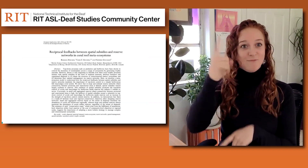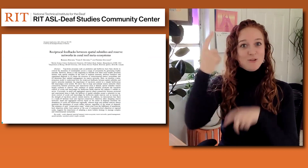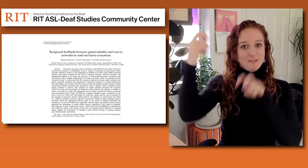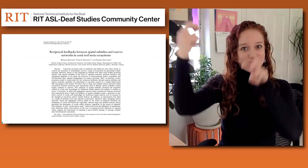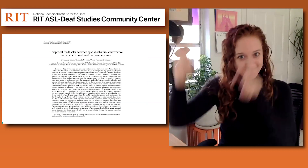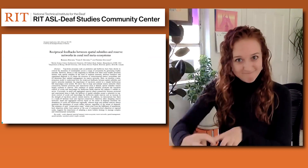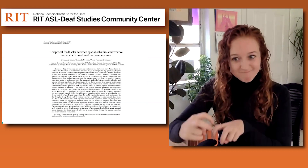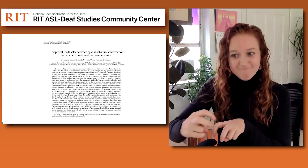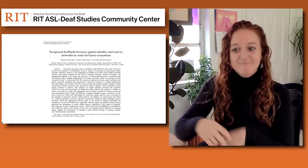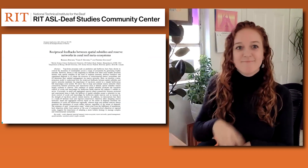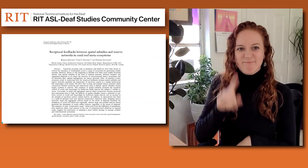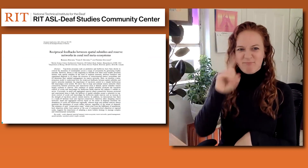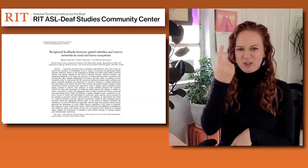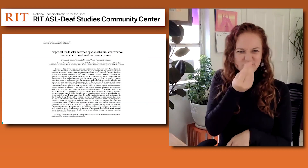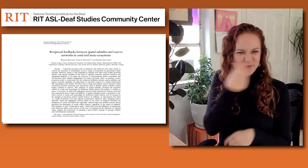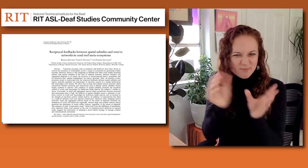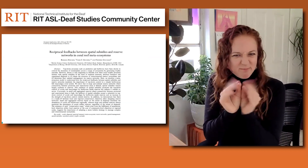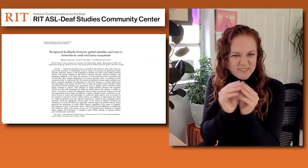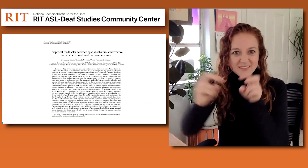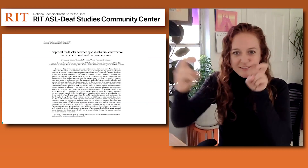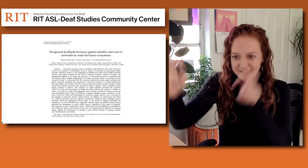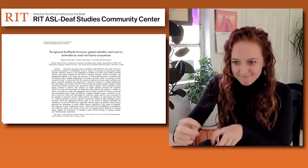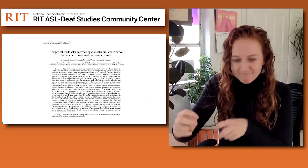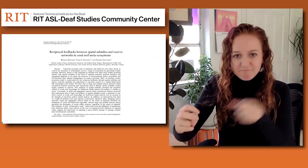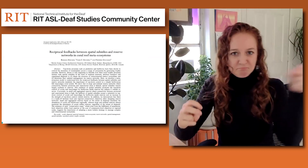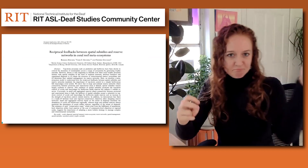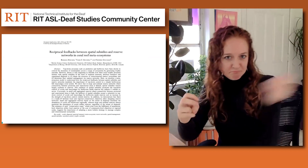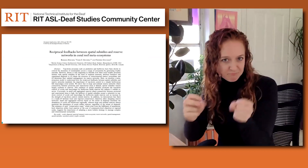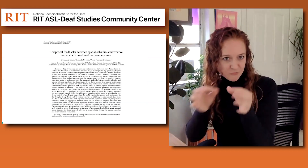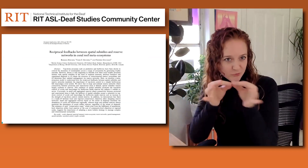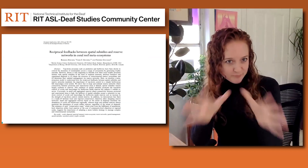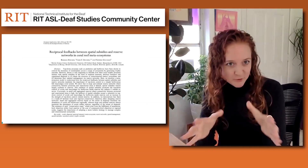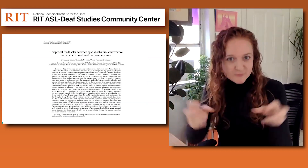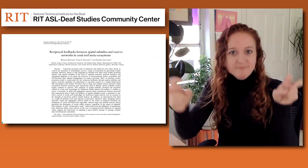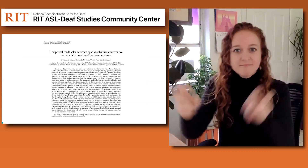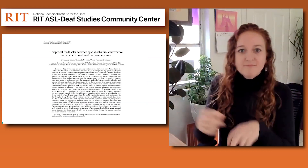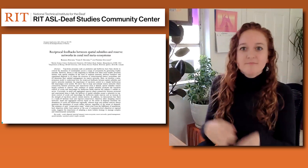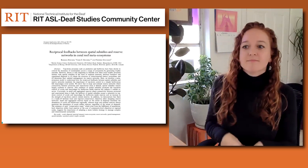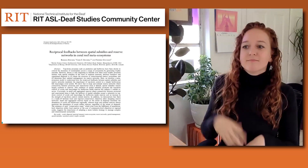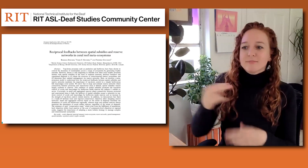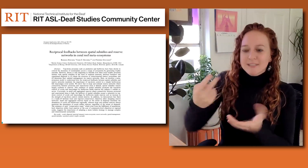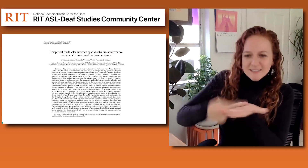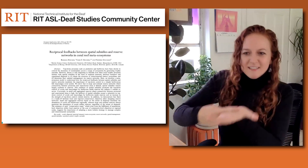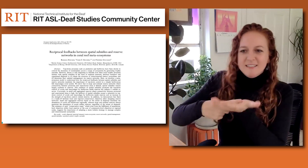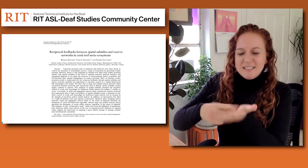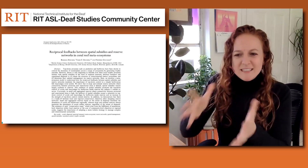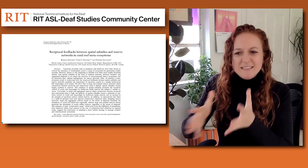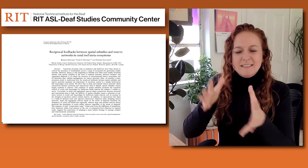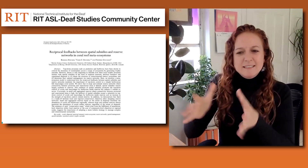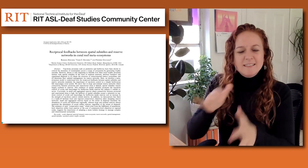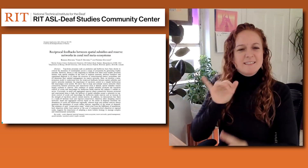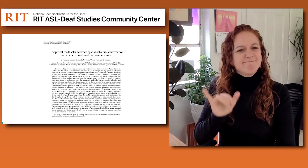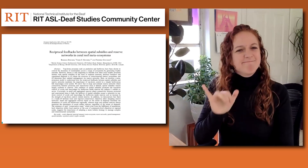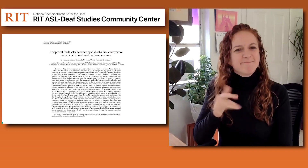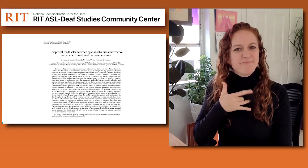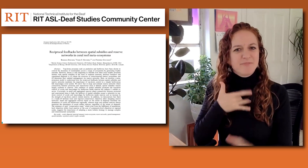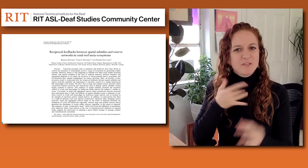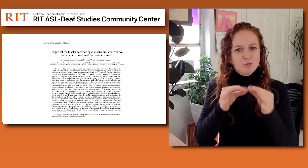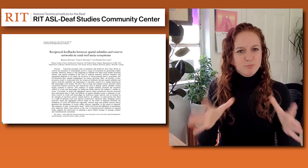Myself and my research advisor sat down. The first few meetings, we had an interpreter mediating the discussion, and it felt very clunky,